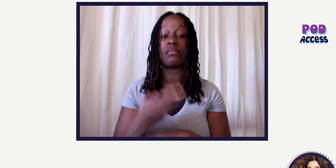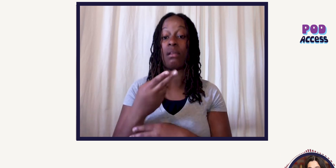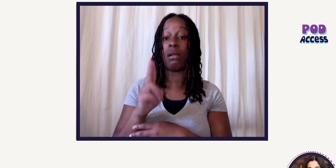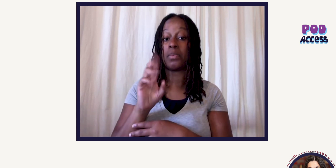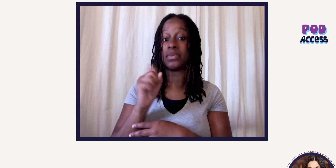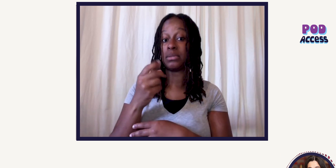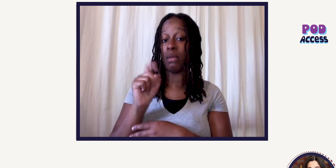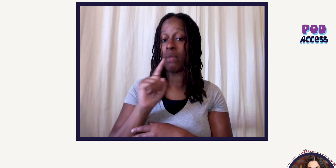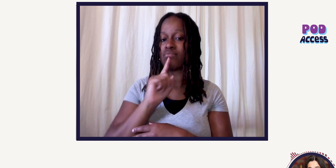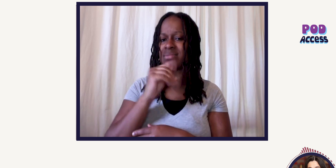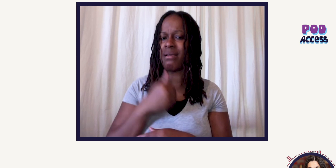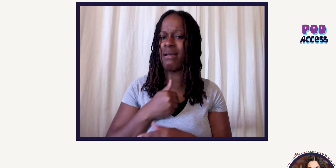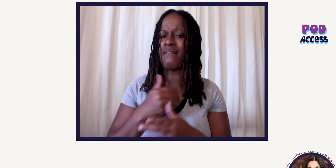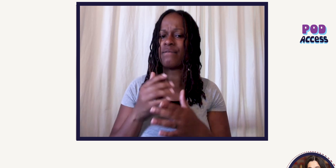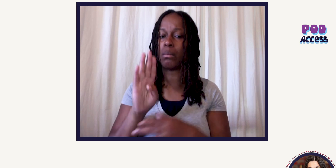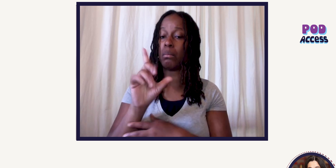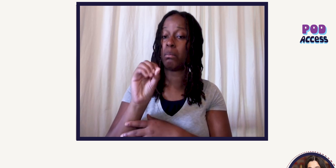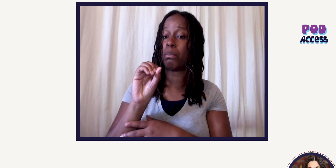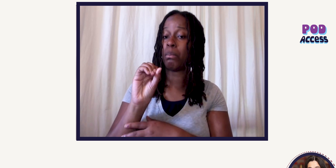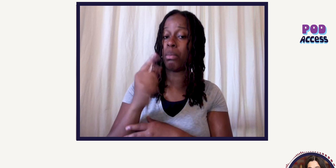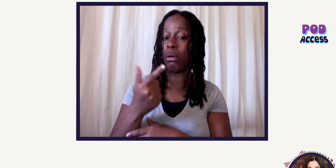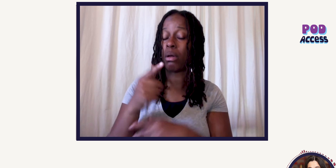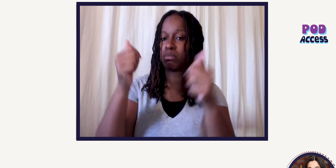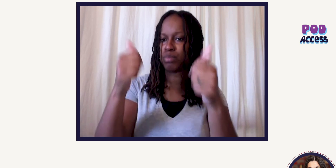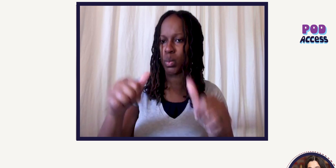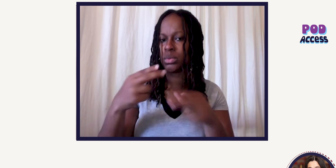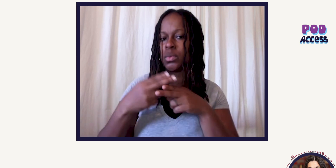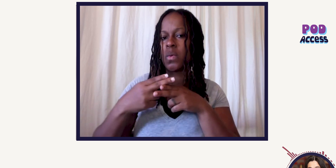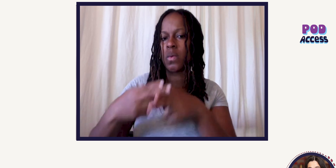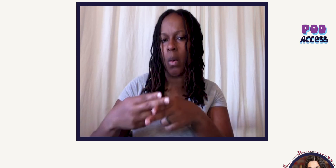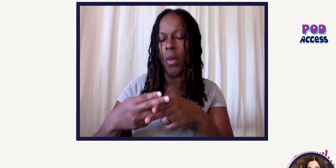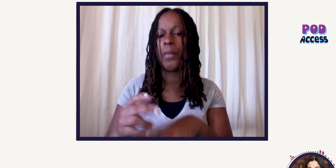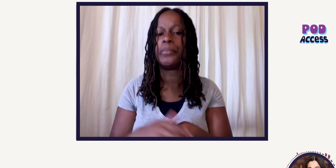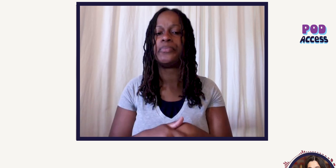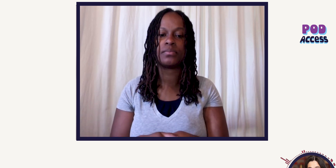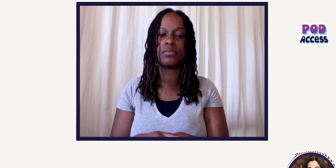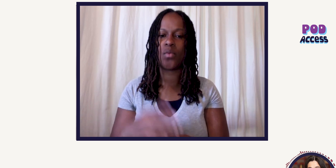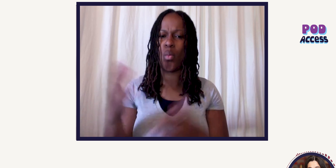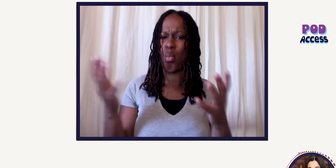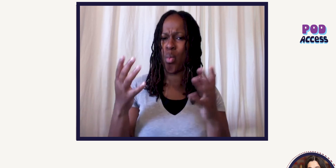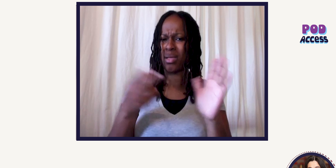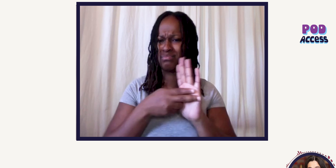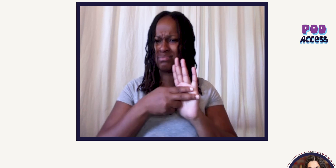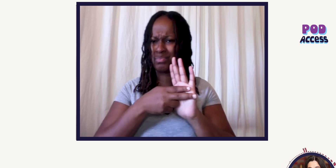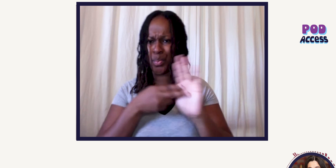HubSpot has a really good blog post called What Is Branding and Why is it important in 2023,